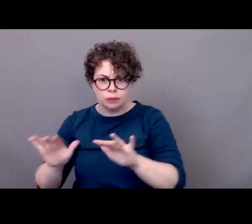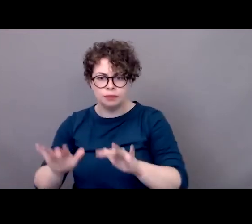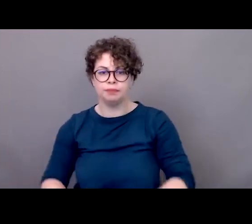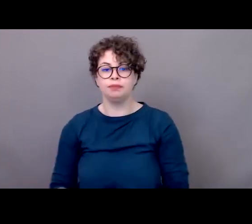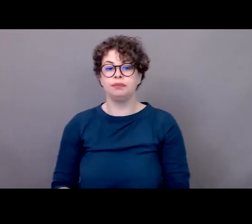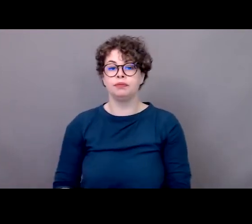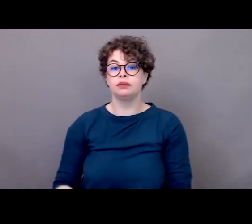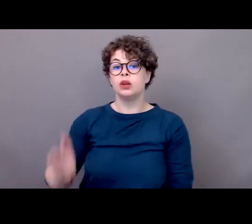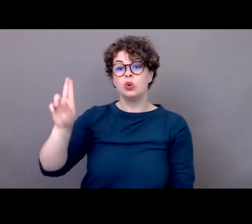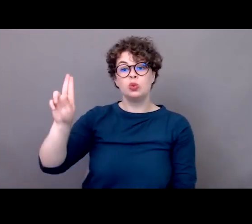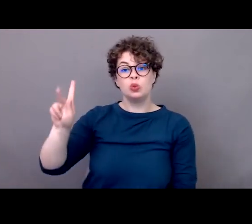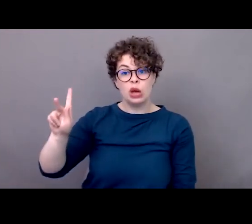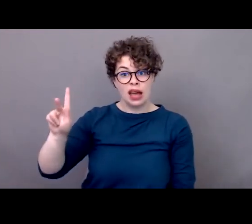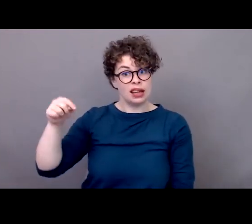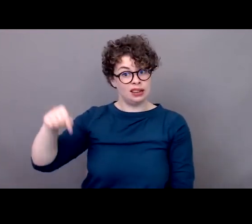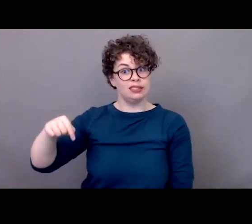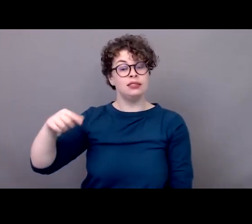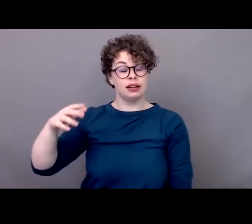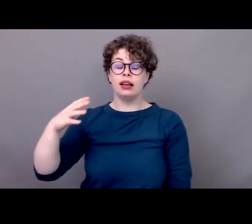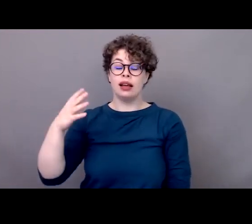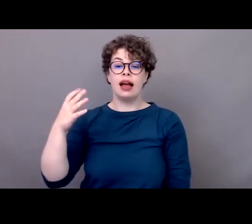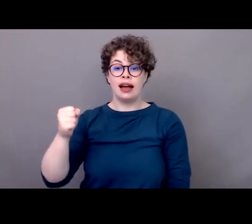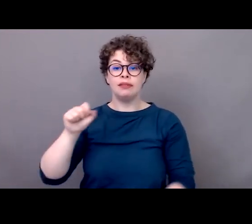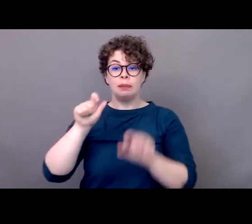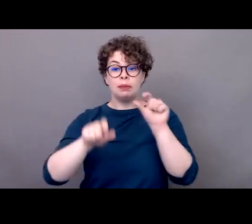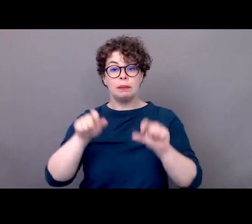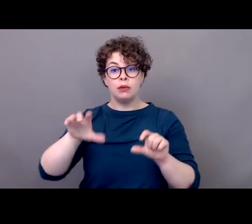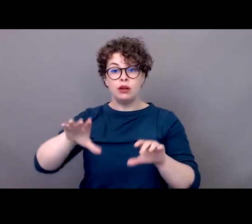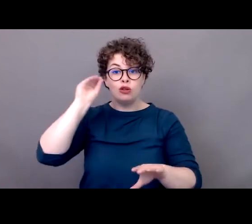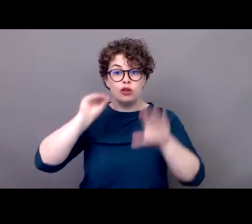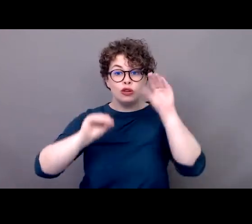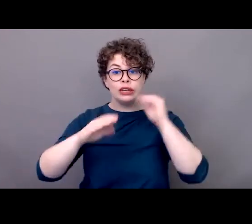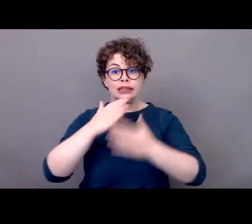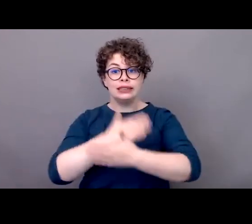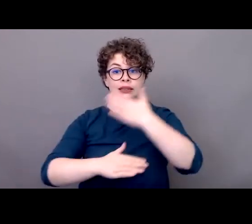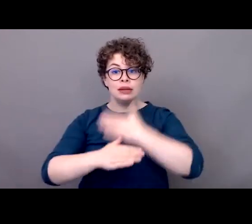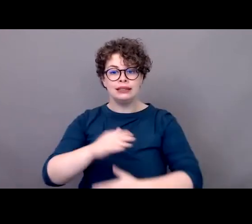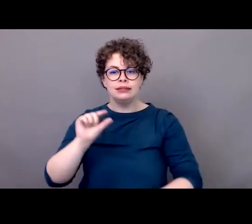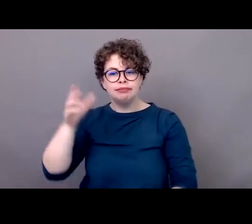people with learning disabilities can register on a learning disability register and receive